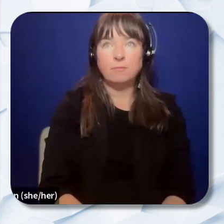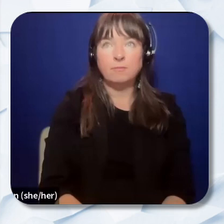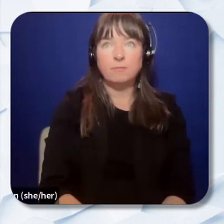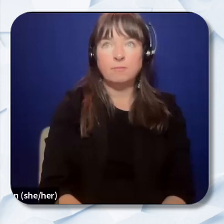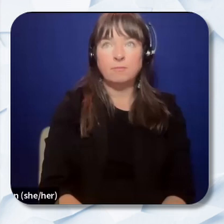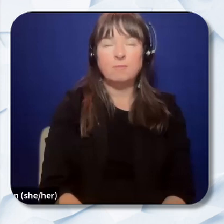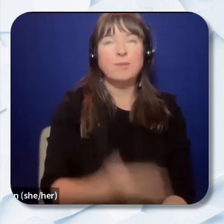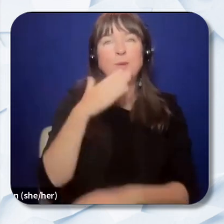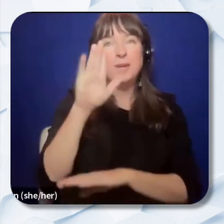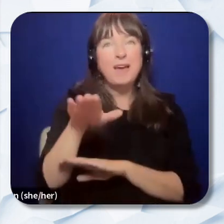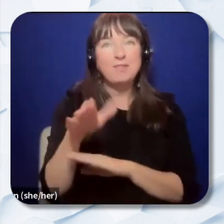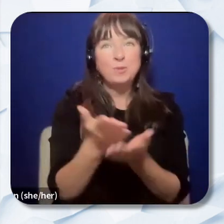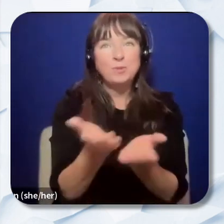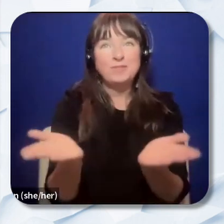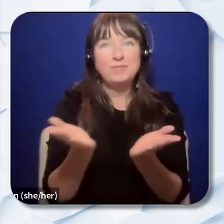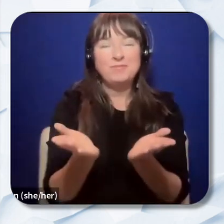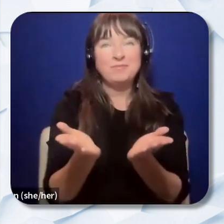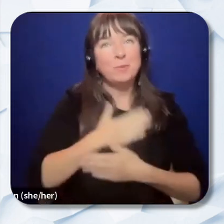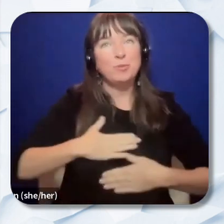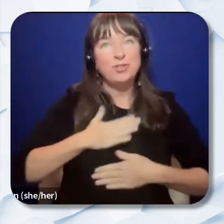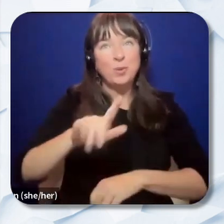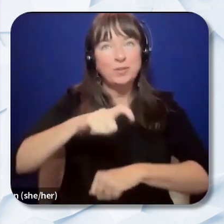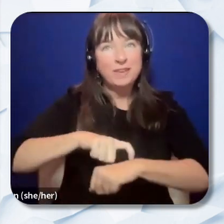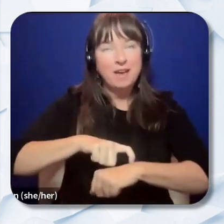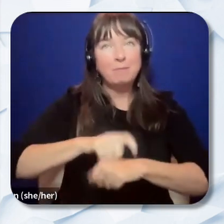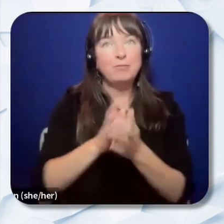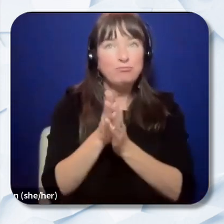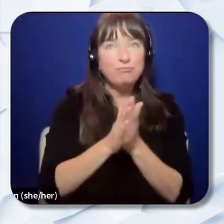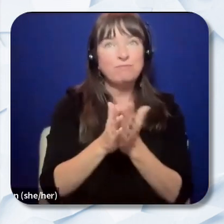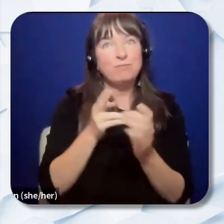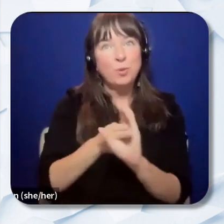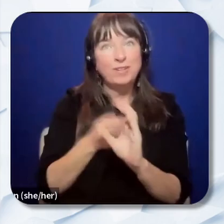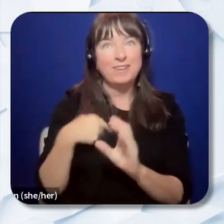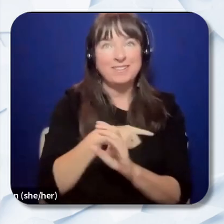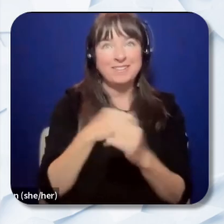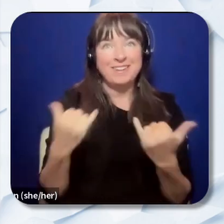Stephanie Myers: Afternoon everyone. We appreciate your time and interest in joining us today. We